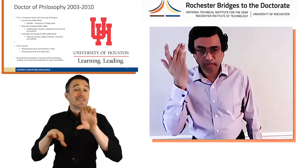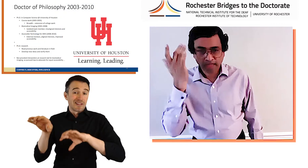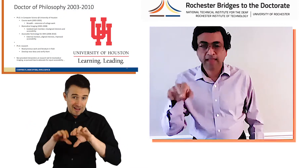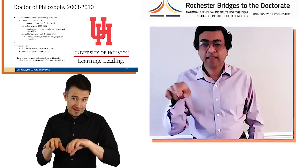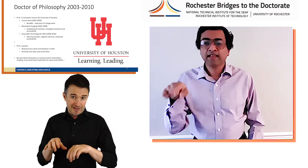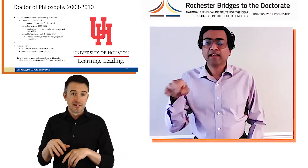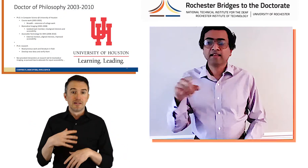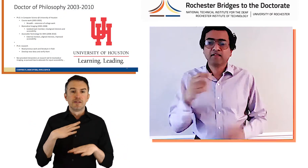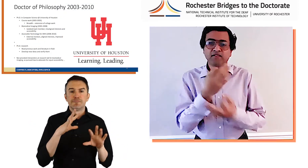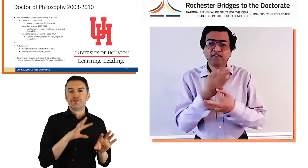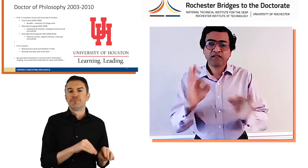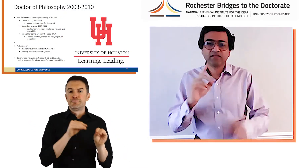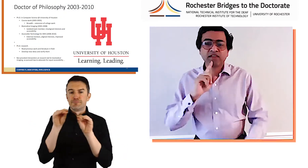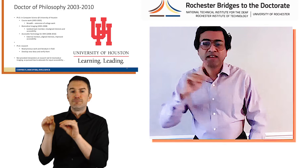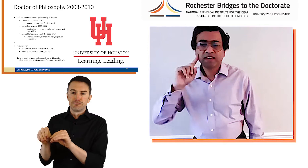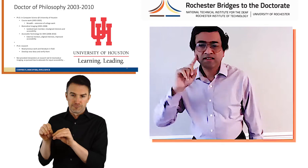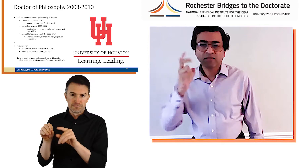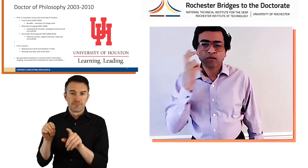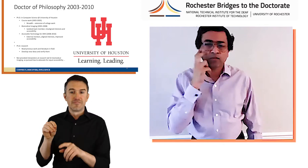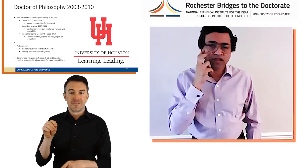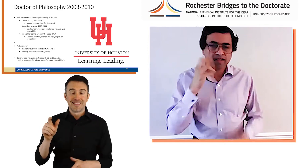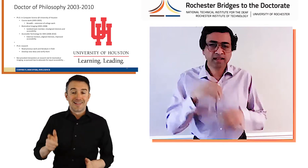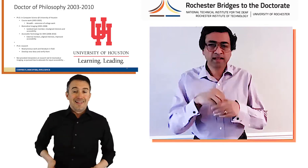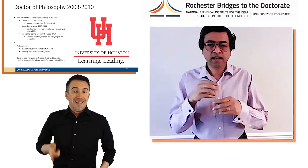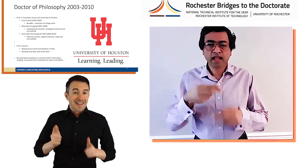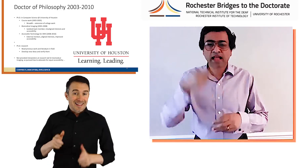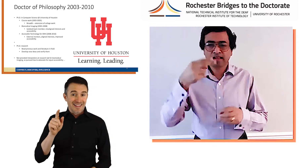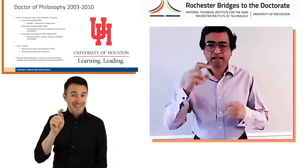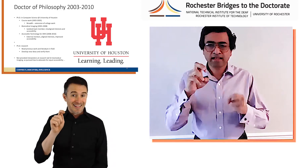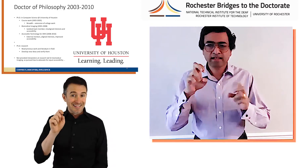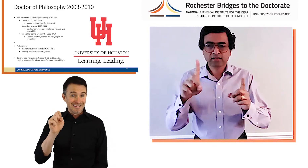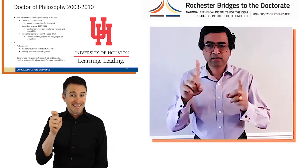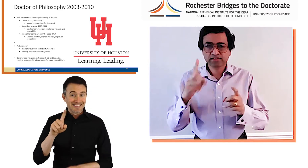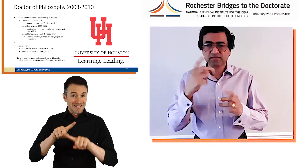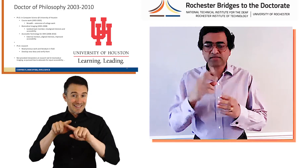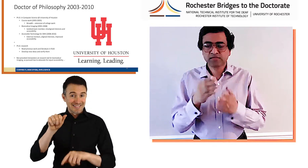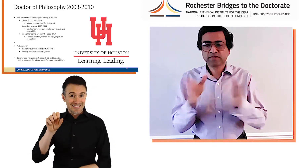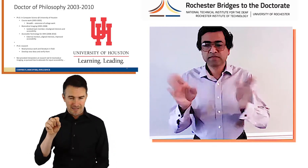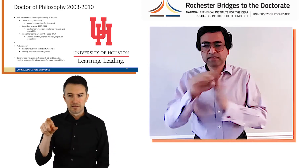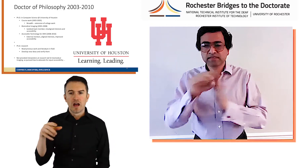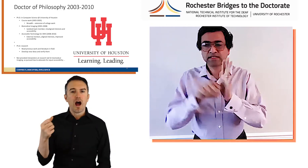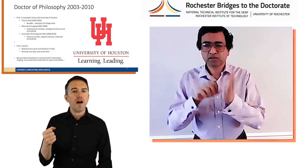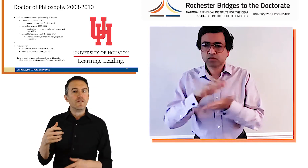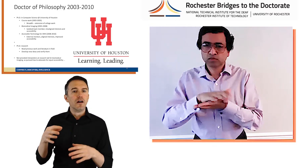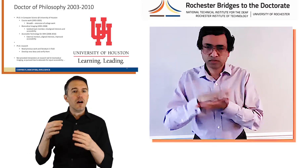So, I moved to Texas because Texas provides free education for deaf and blind people